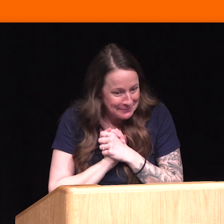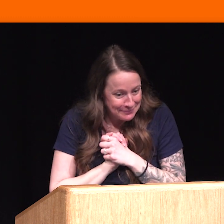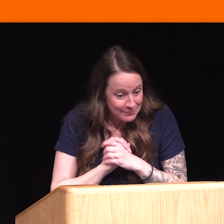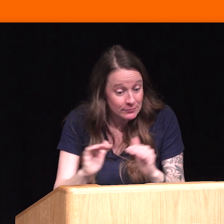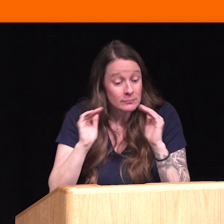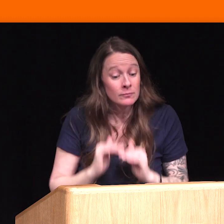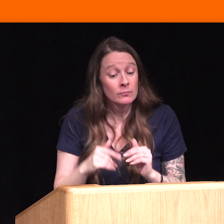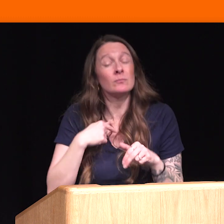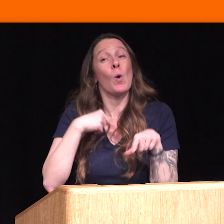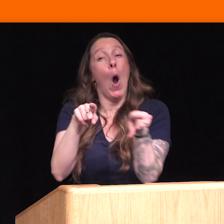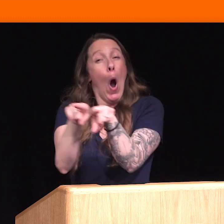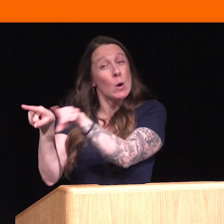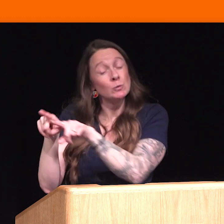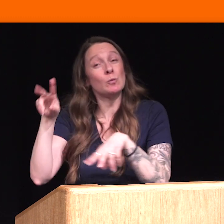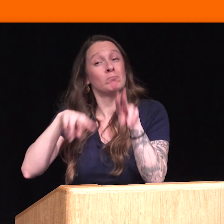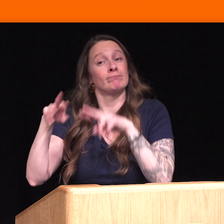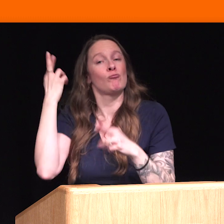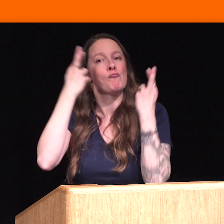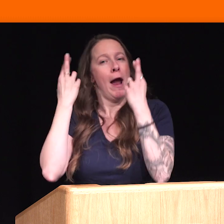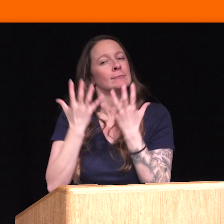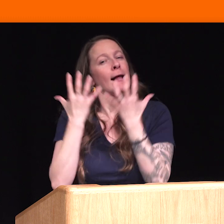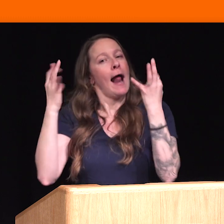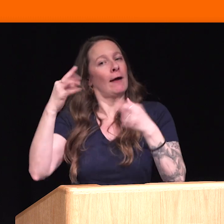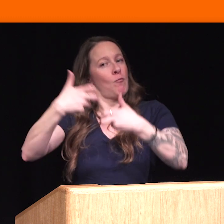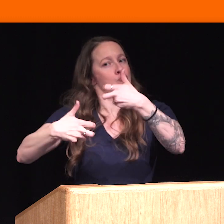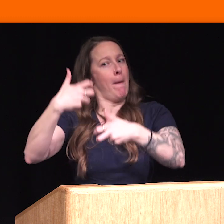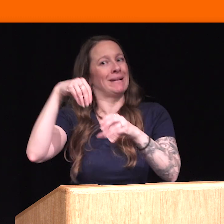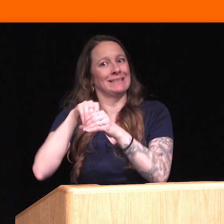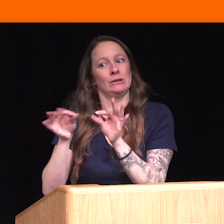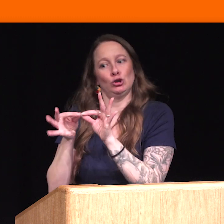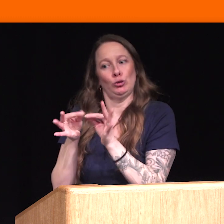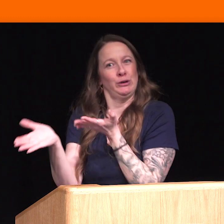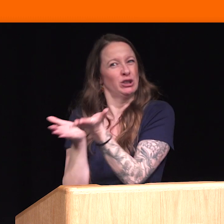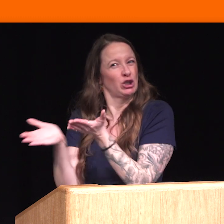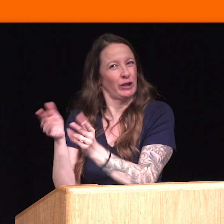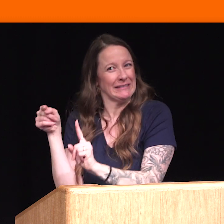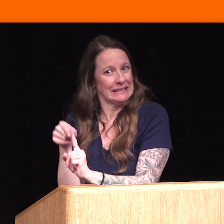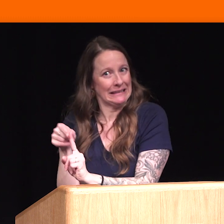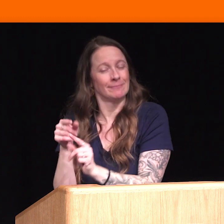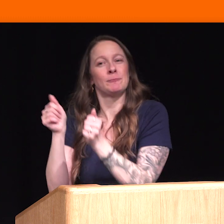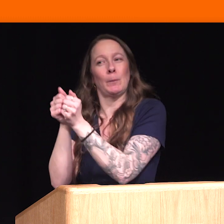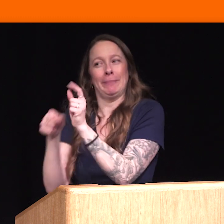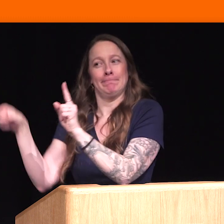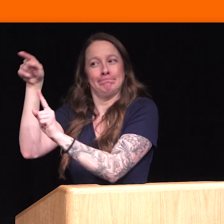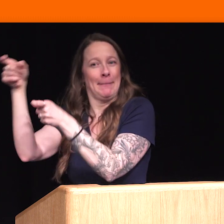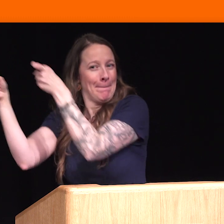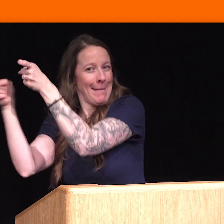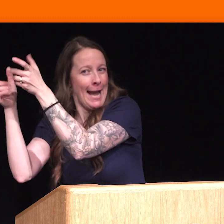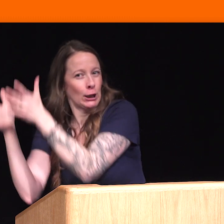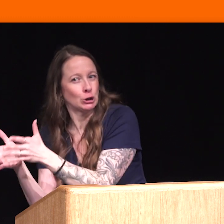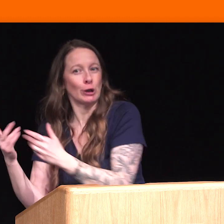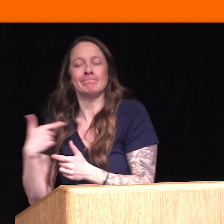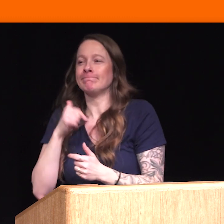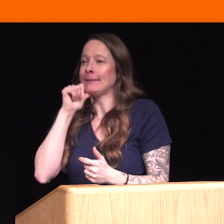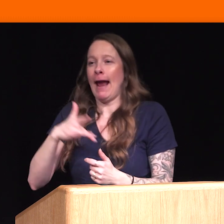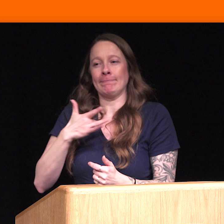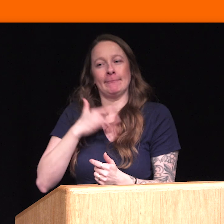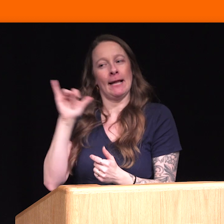We're very excited about that. We also realized that there were many problems with interpreting services and with that department.